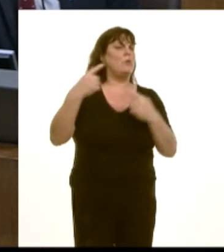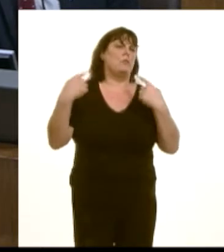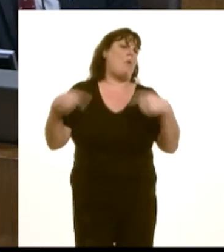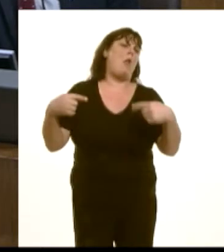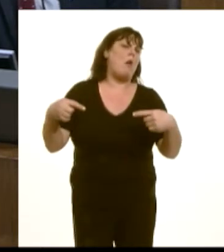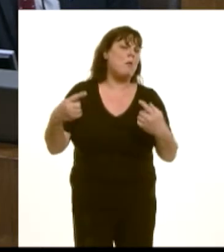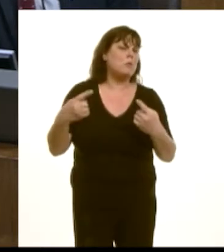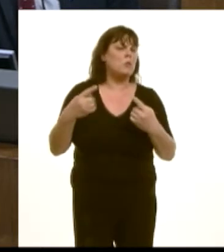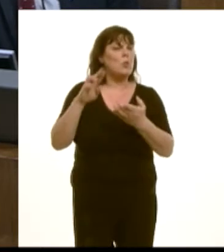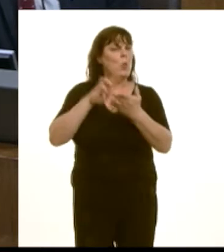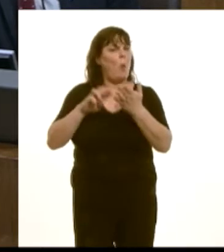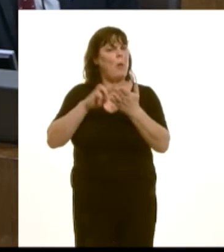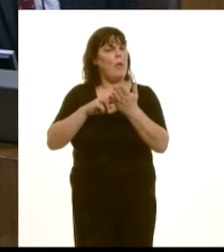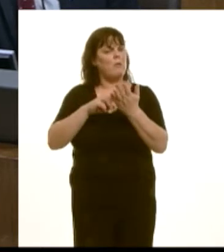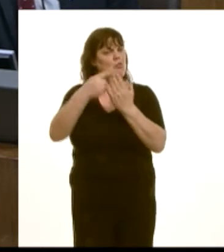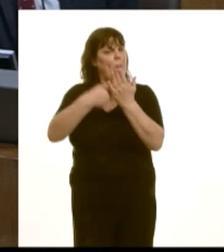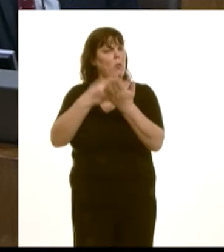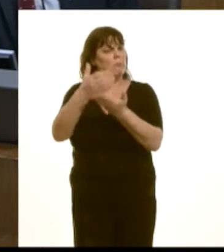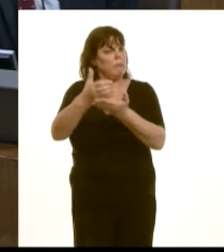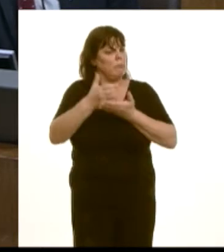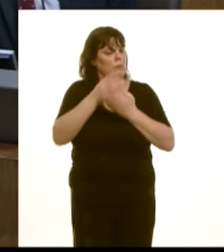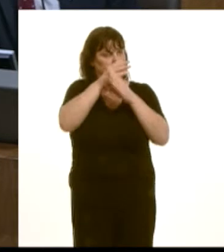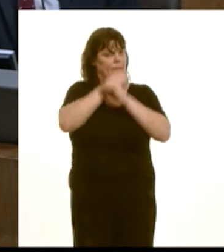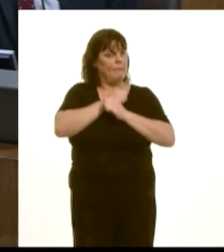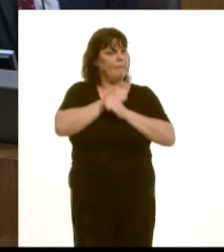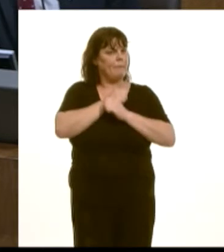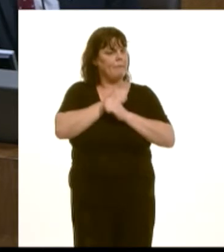it is not one that we could support. Officials from each of the devolved administrations